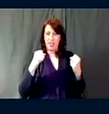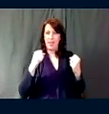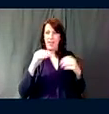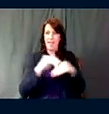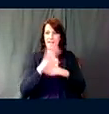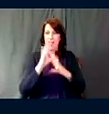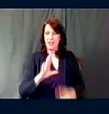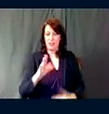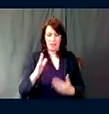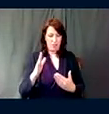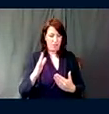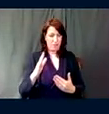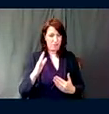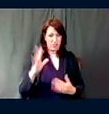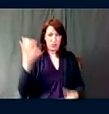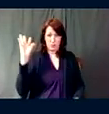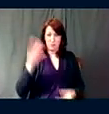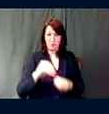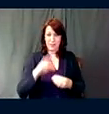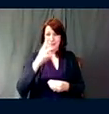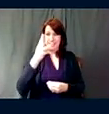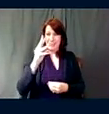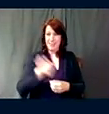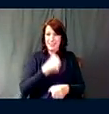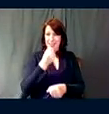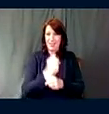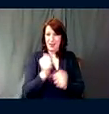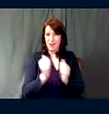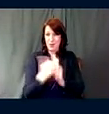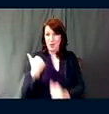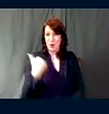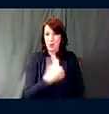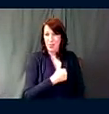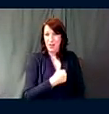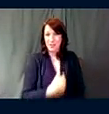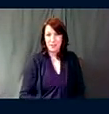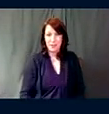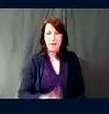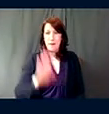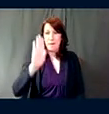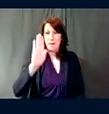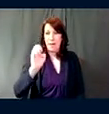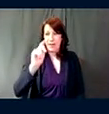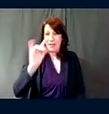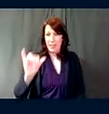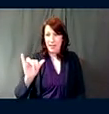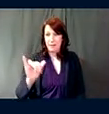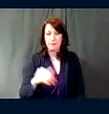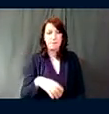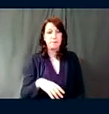HEALTH ADVISER, BECKY CORONET, SHE'S BEEN WITH US FOR 16 YEARS. NEXT SLIDE PLEASE.